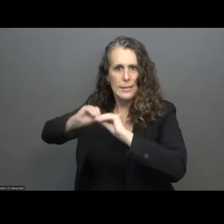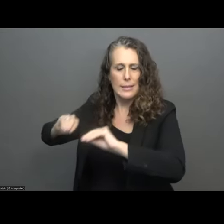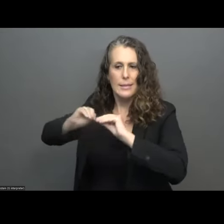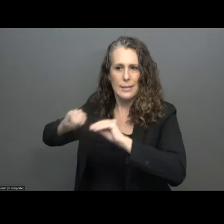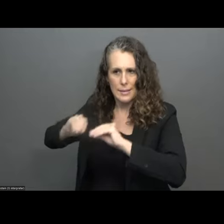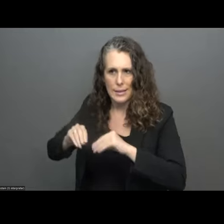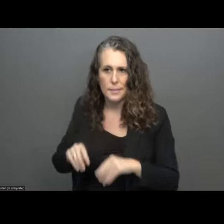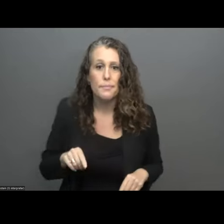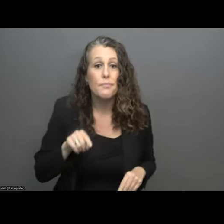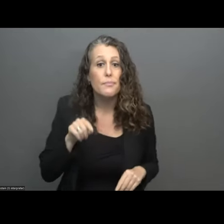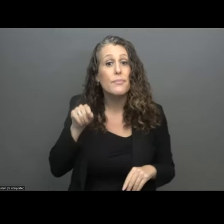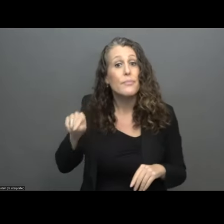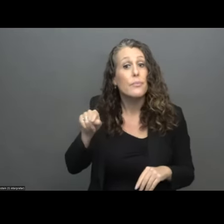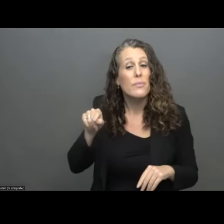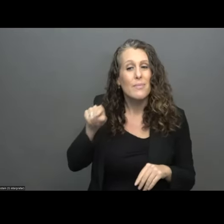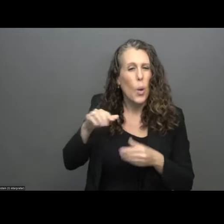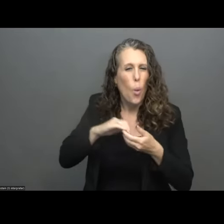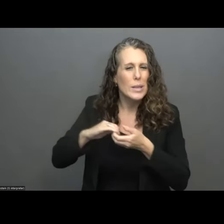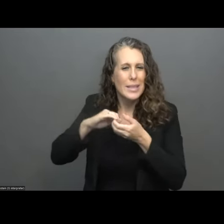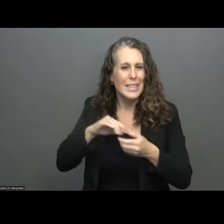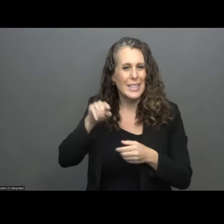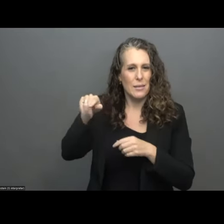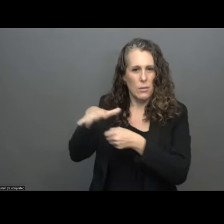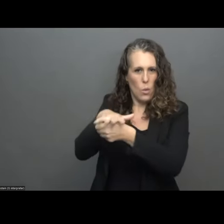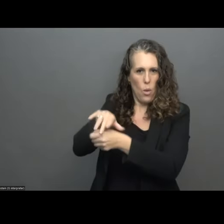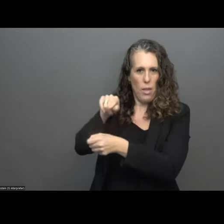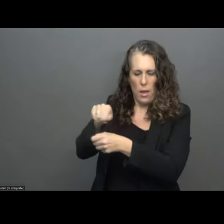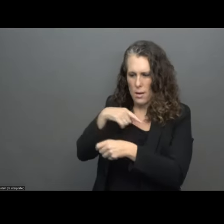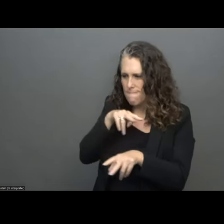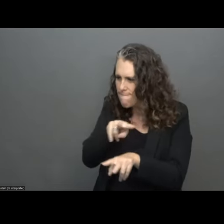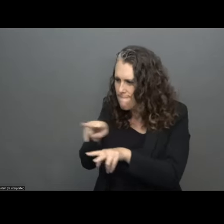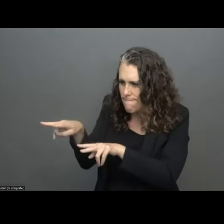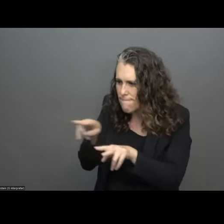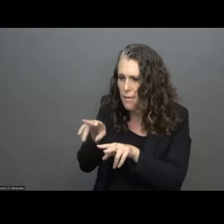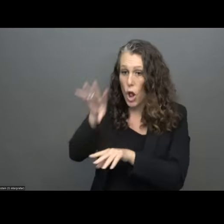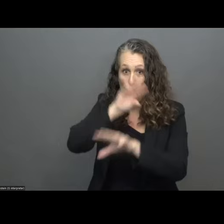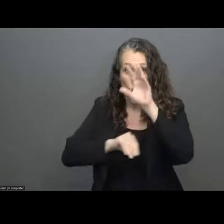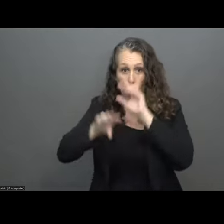is to look at the accessibility of the learning platform well cooperating with them and